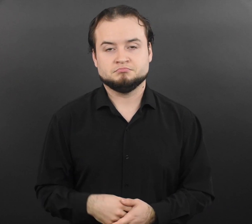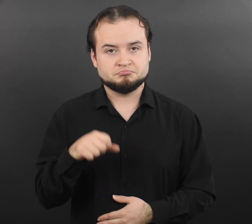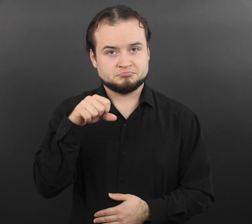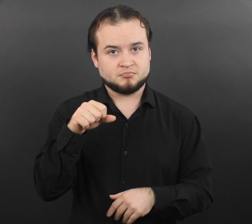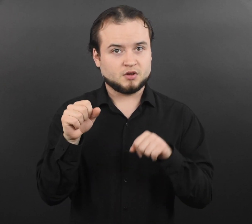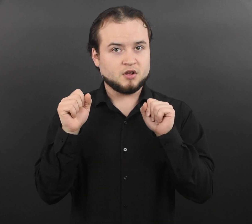(https://www.health.state.mn.us/diseases/coronavirus/quarguide.pdf).